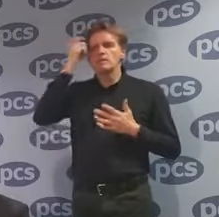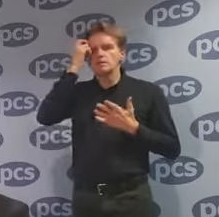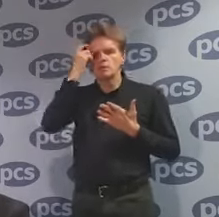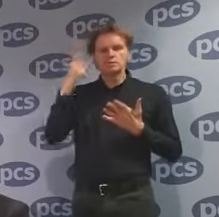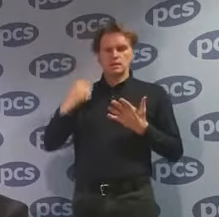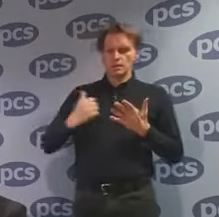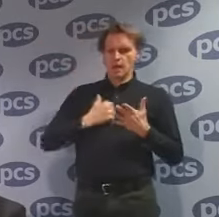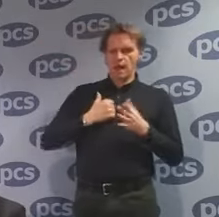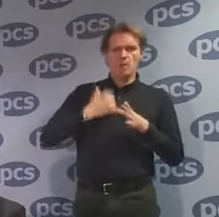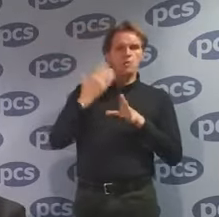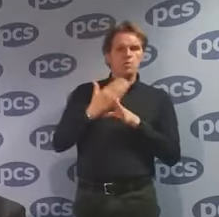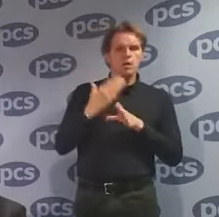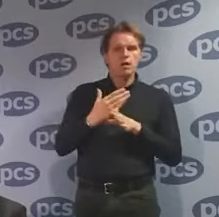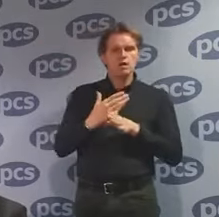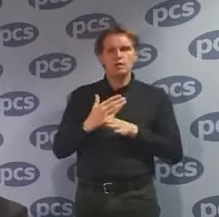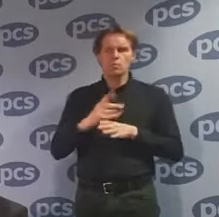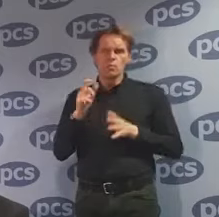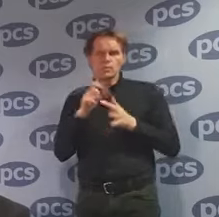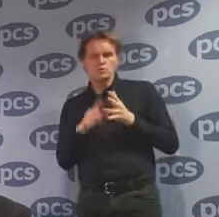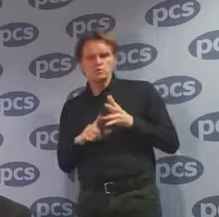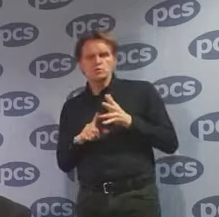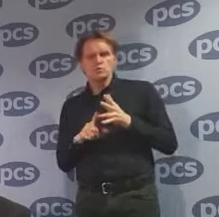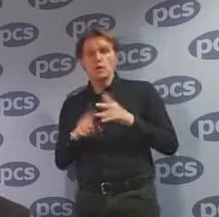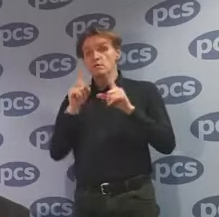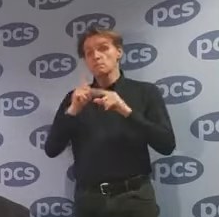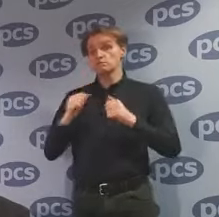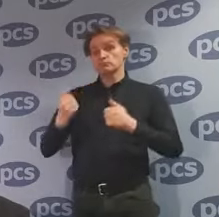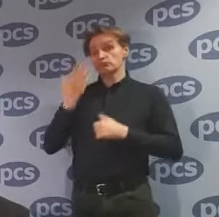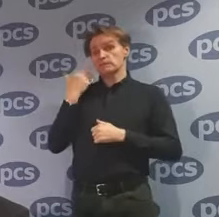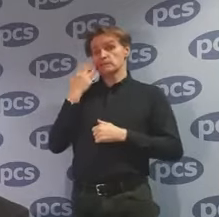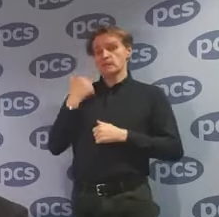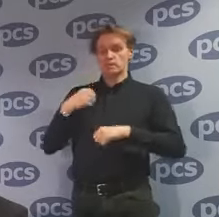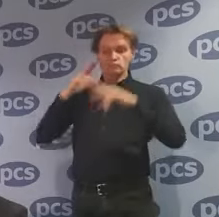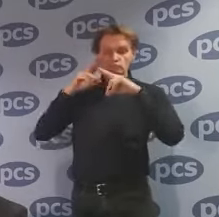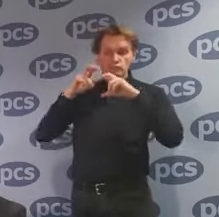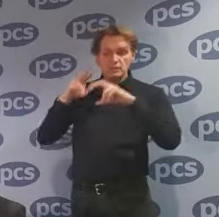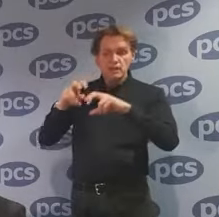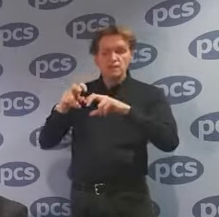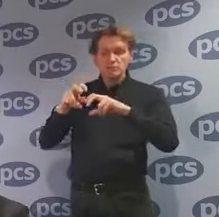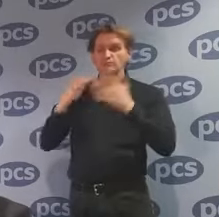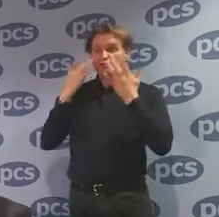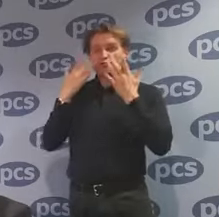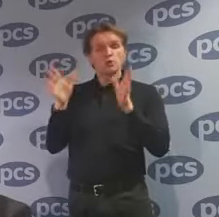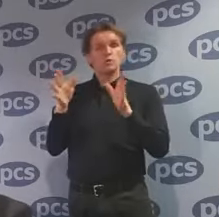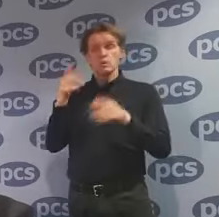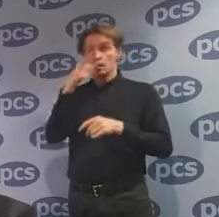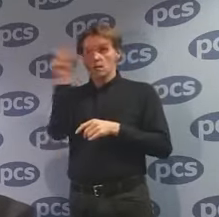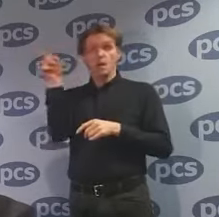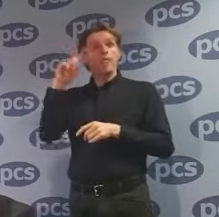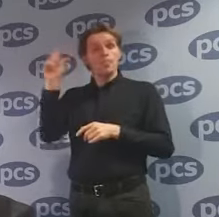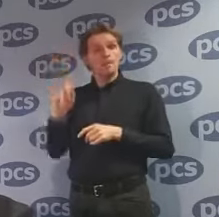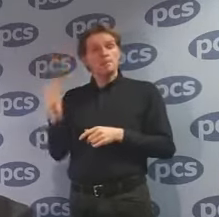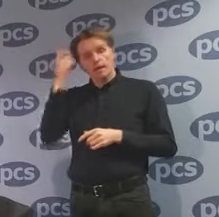whether we deserve a pay raises - all recent polling tell us that's changed. The TUC has just published evidence from polling that actually says